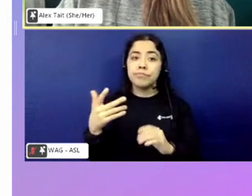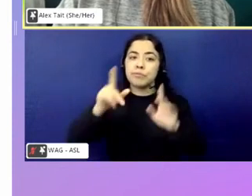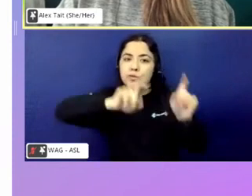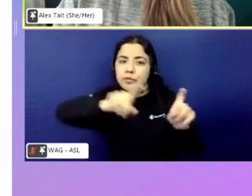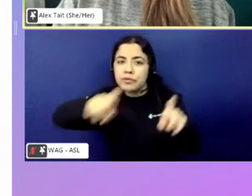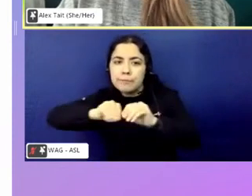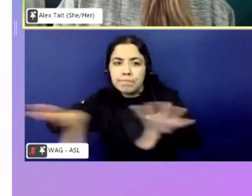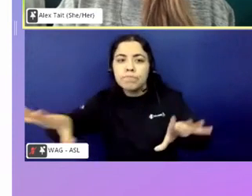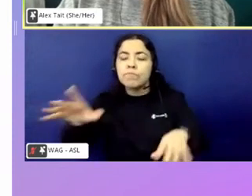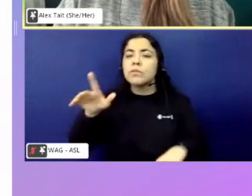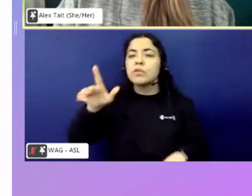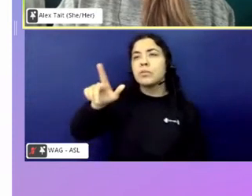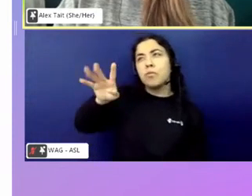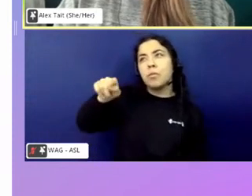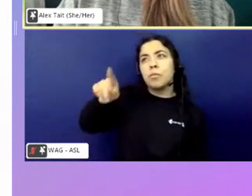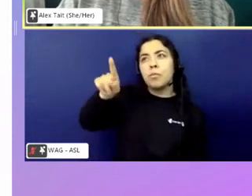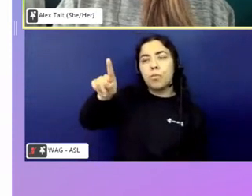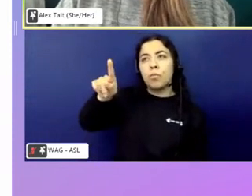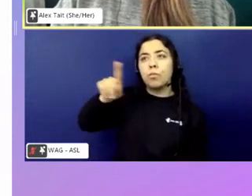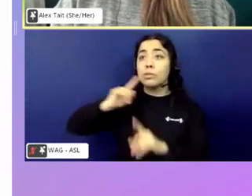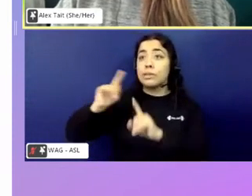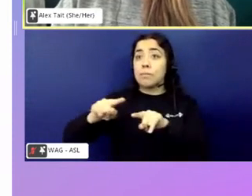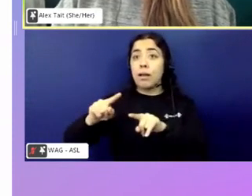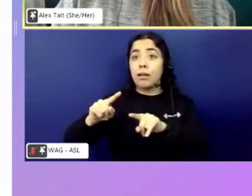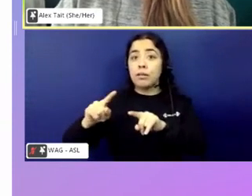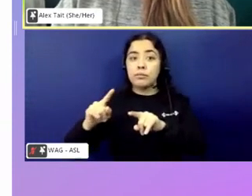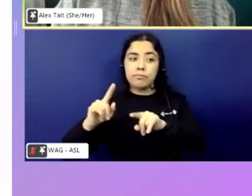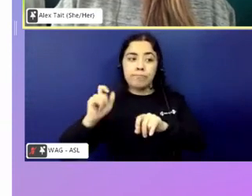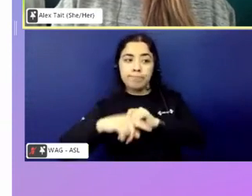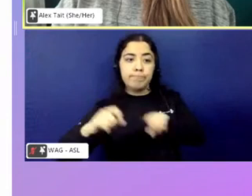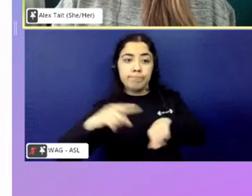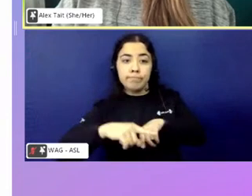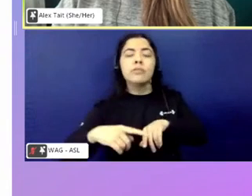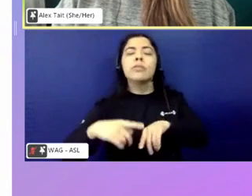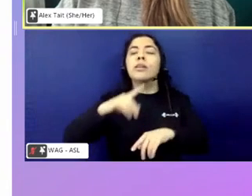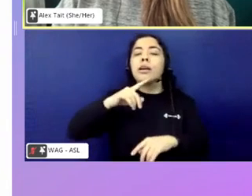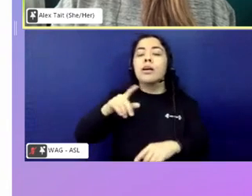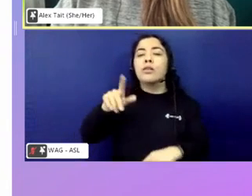put out leading into this talk, I had only 24.1% of